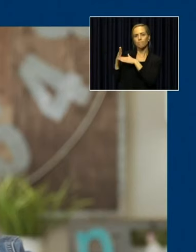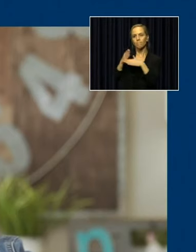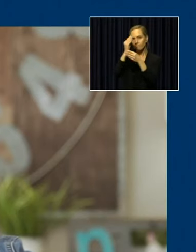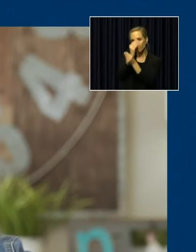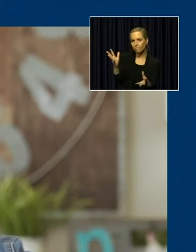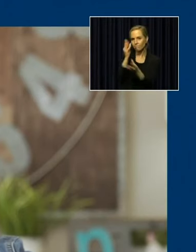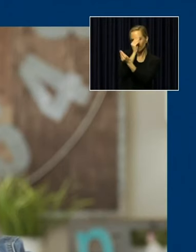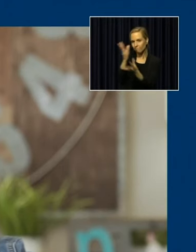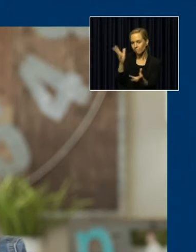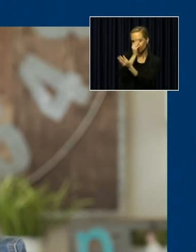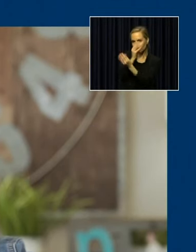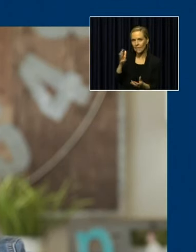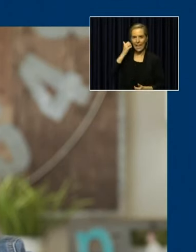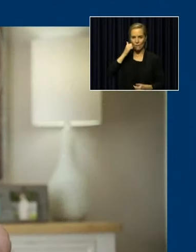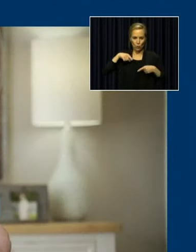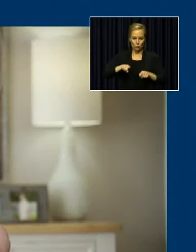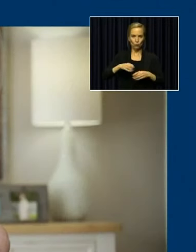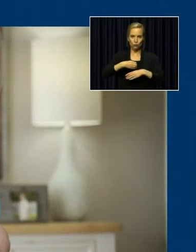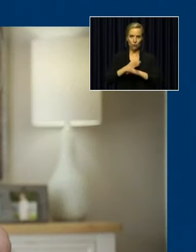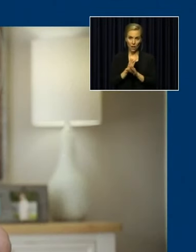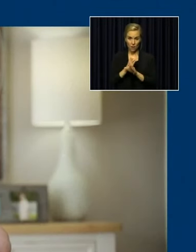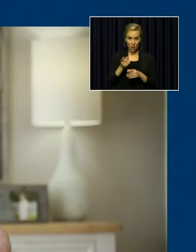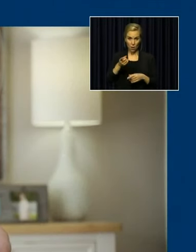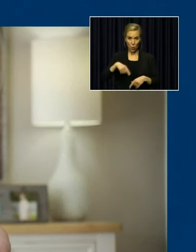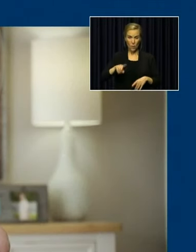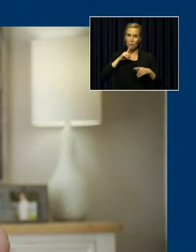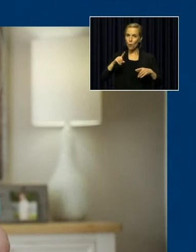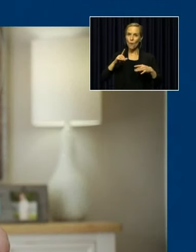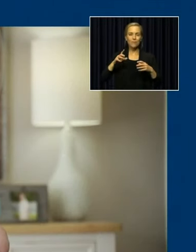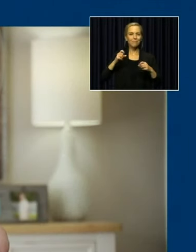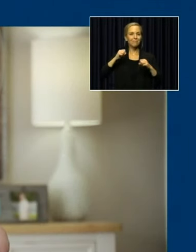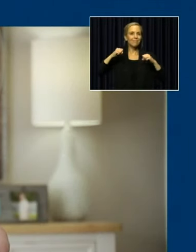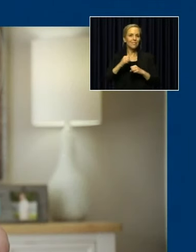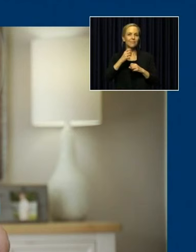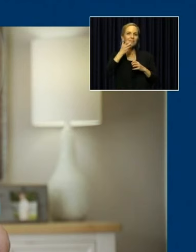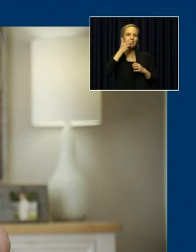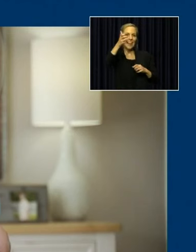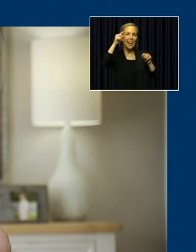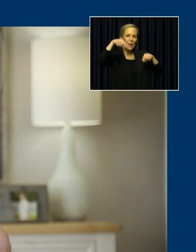SURE THAT YOU ARE TREATED FAIRLY BY BANKS, INSURANCE COMPANIES, AND LANDLORDS.